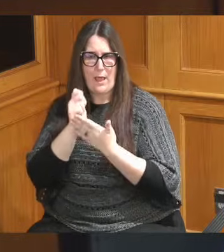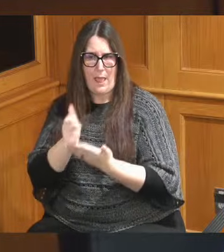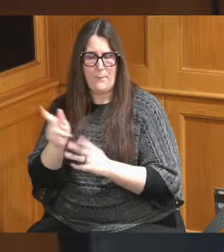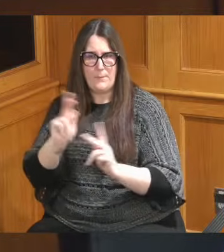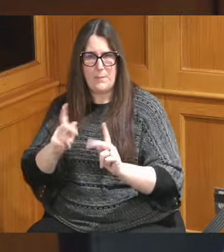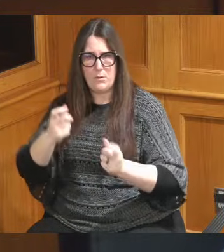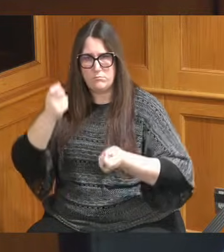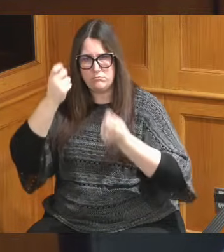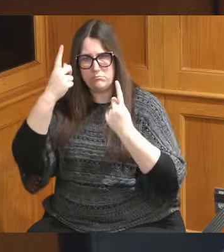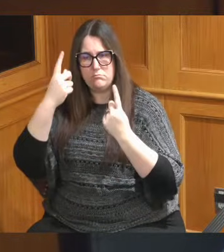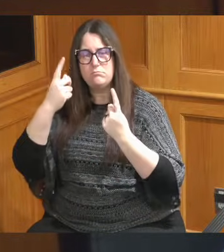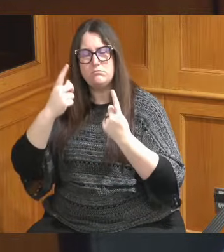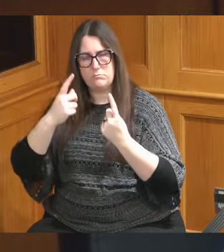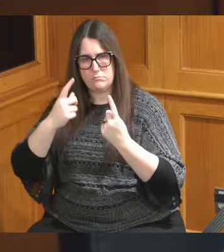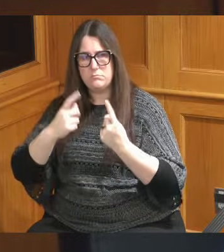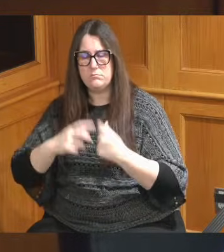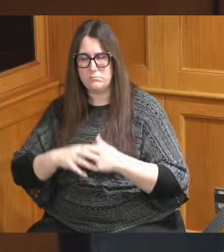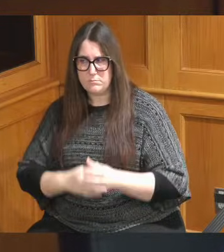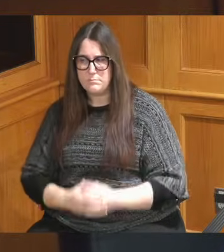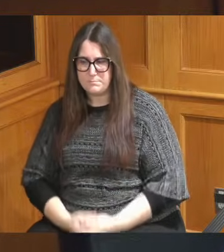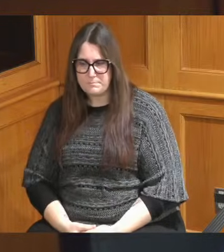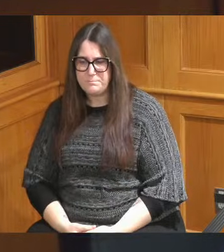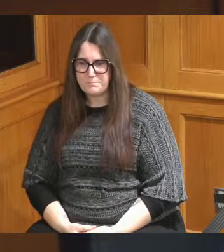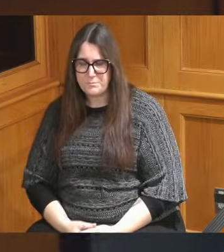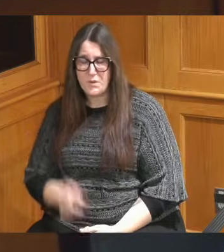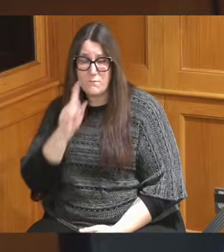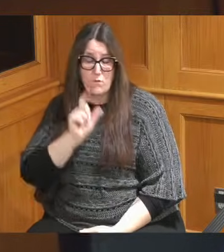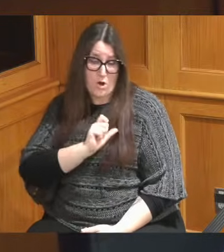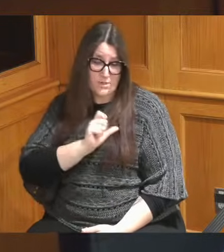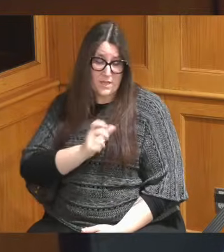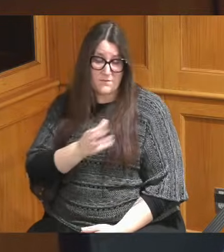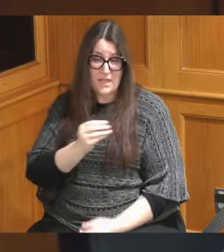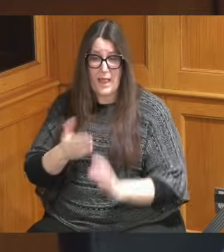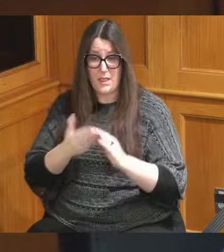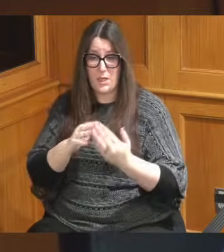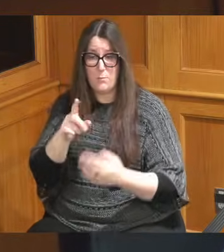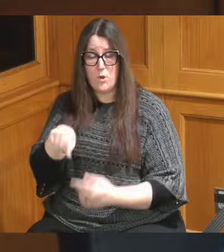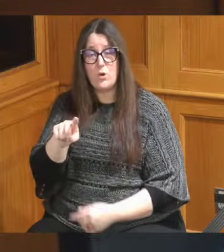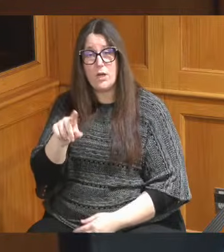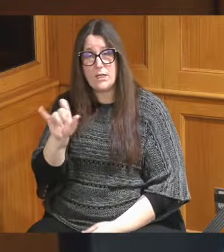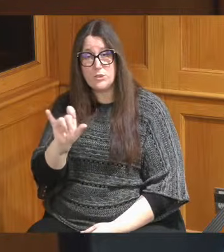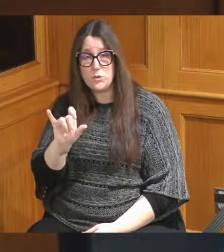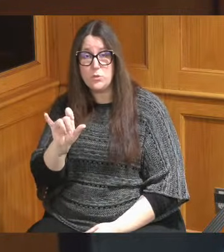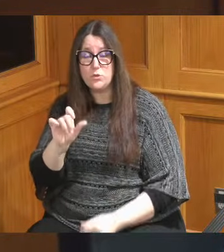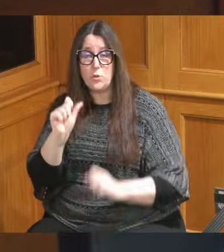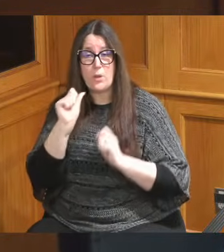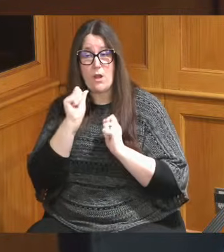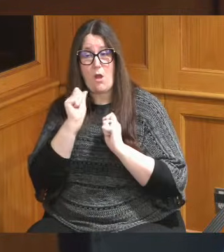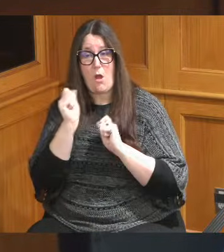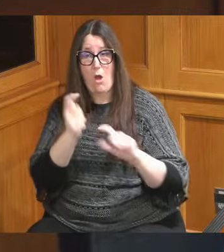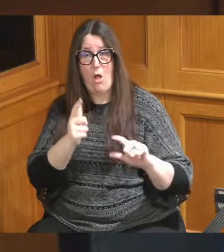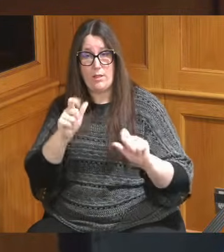to increase the understanding of ourselves and the community as we move into this phase where we're